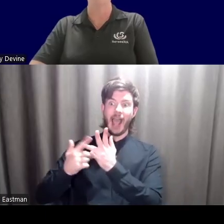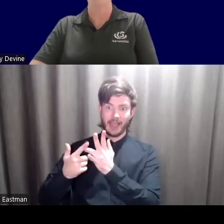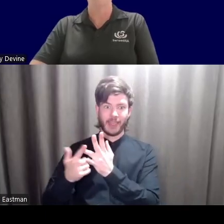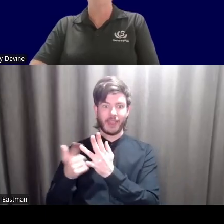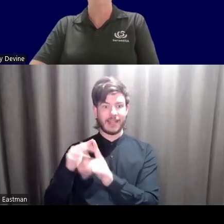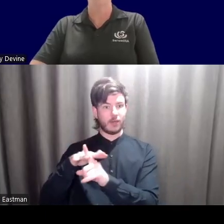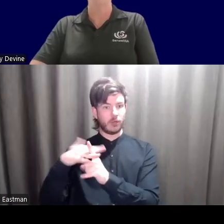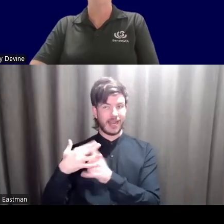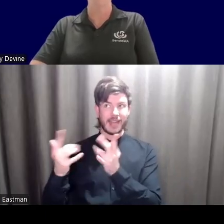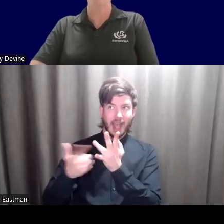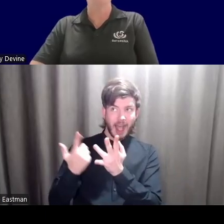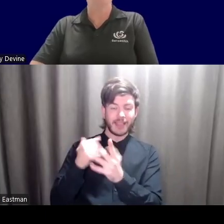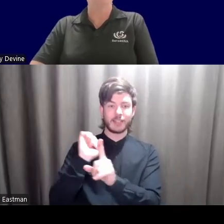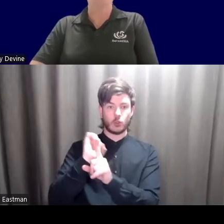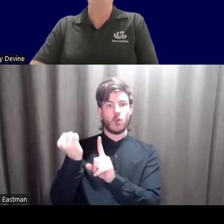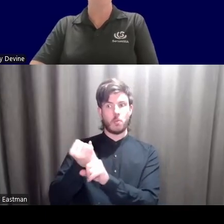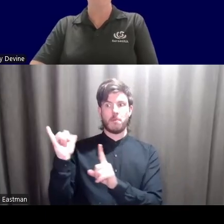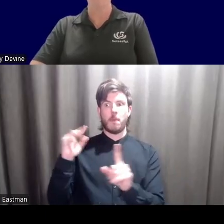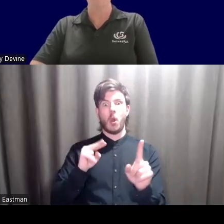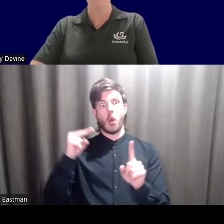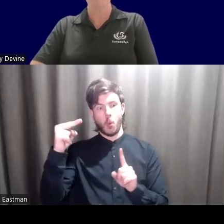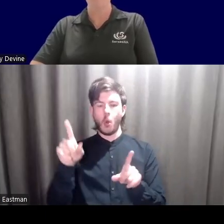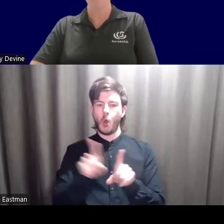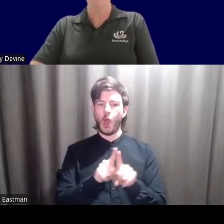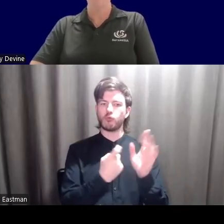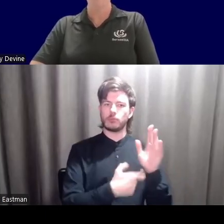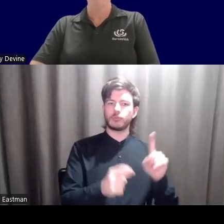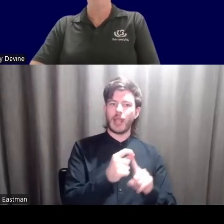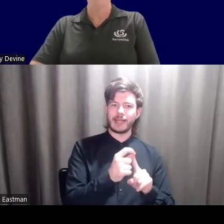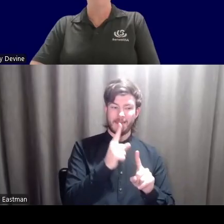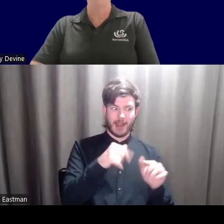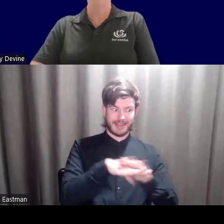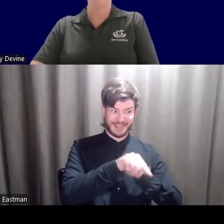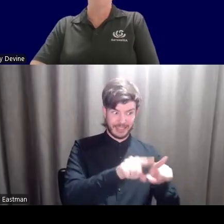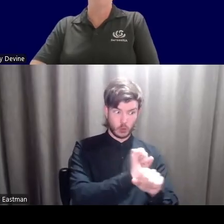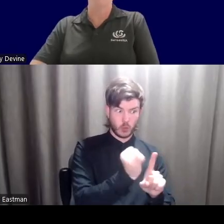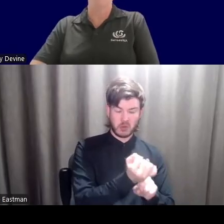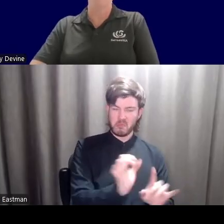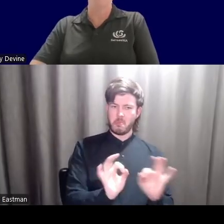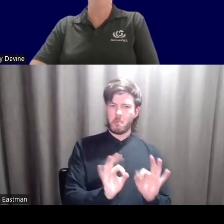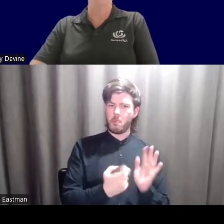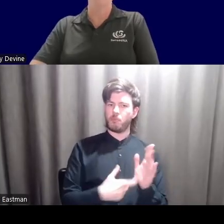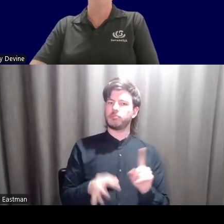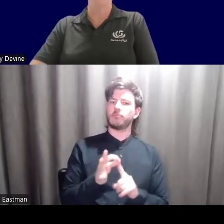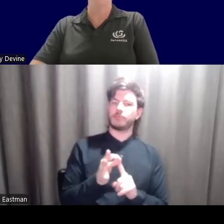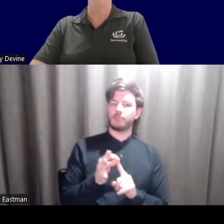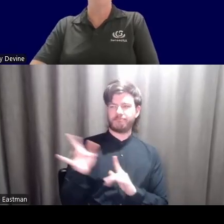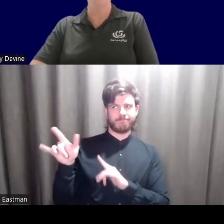used for those without a similar condition. Having a deeper understanding of an individual's